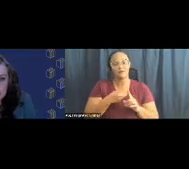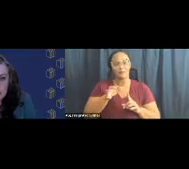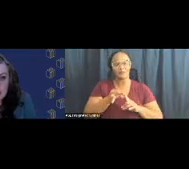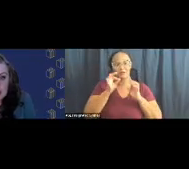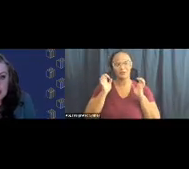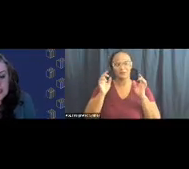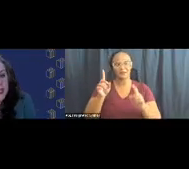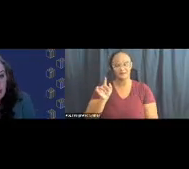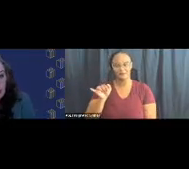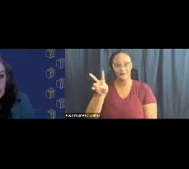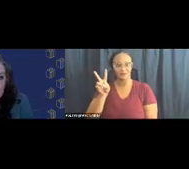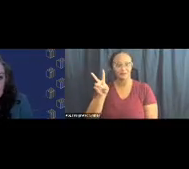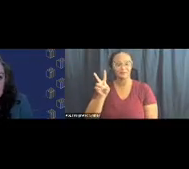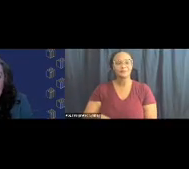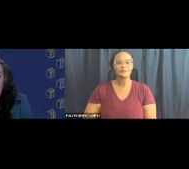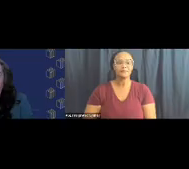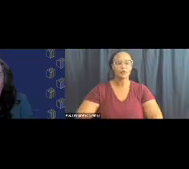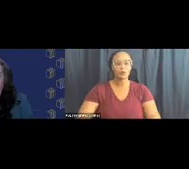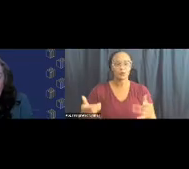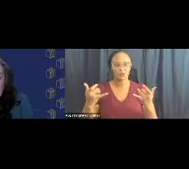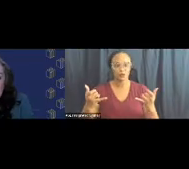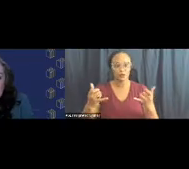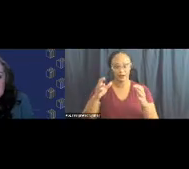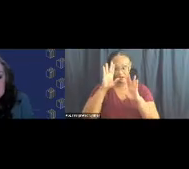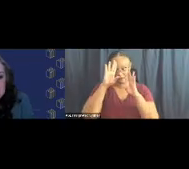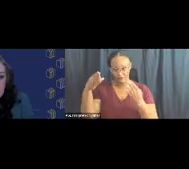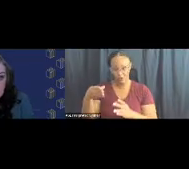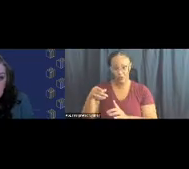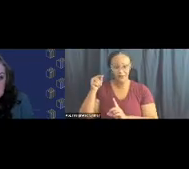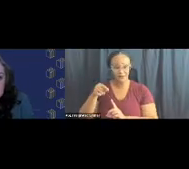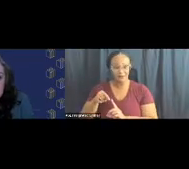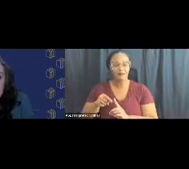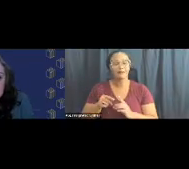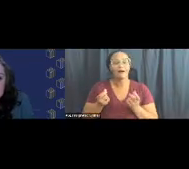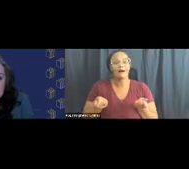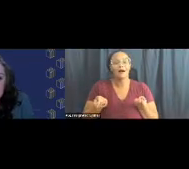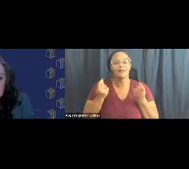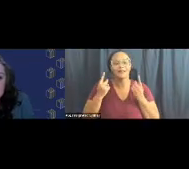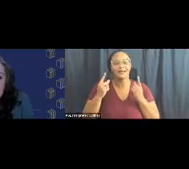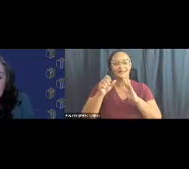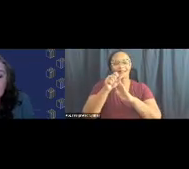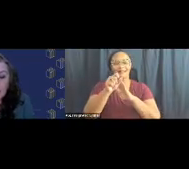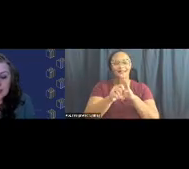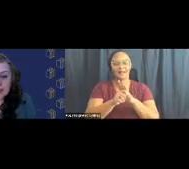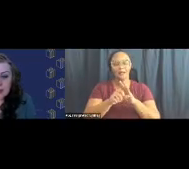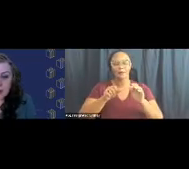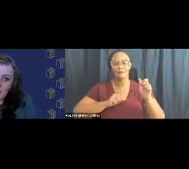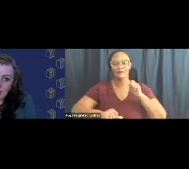goal. Today we will focus on understanding the state performance plan indicators, what,